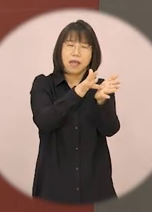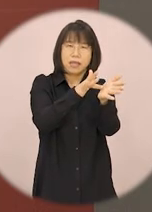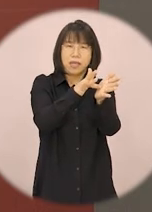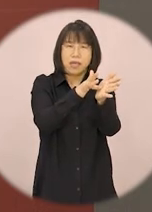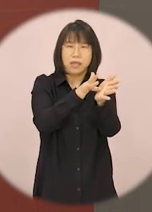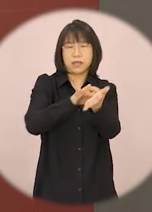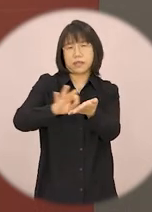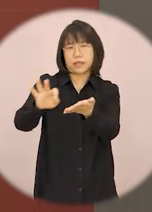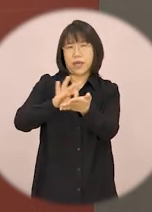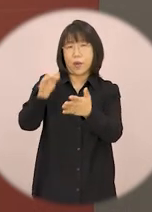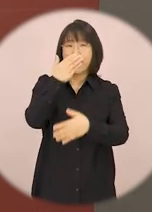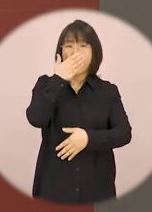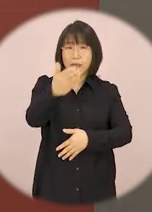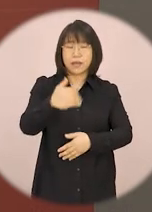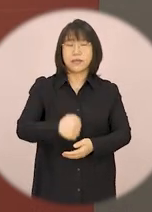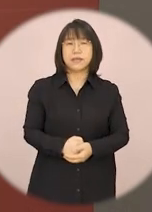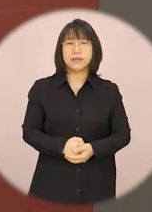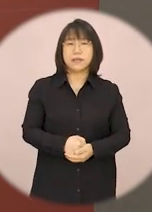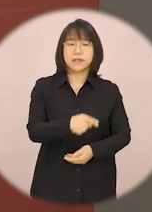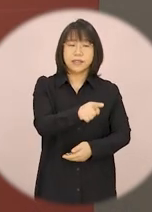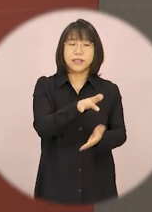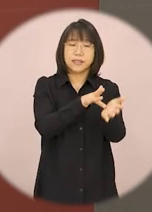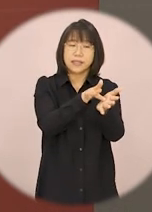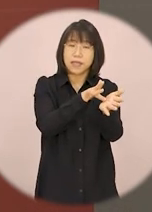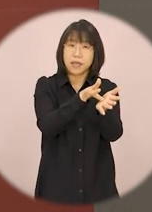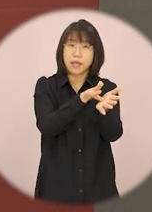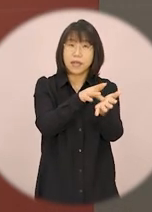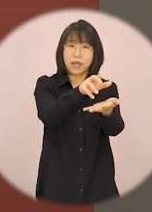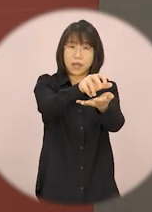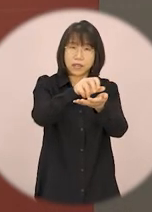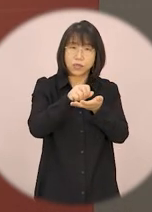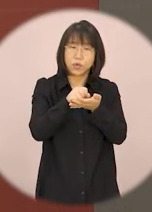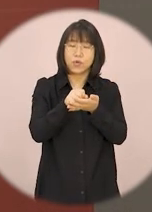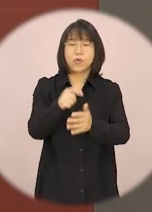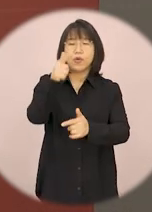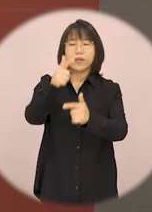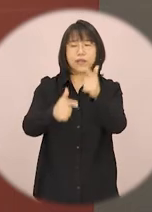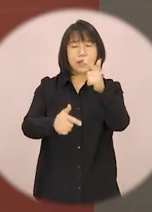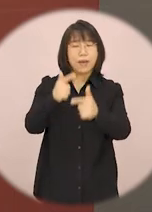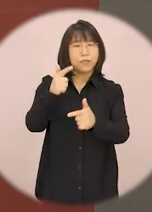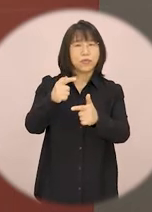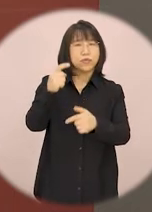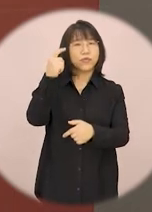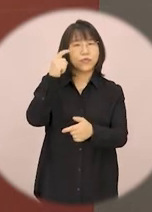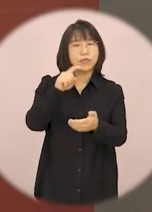This time, we are displaying materials such as the use of wood and wooden medical devices